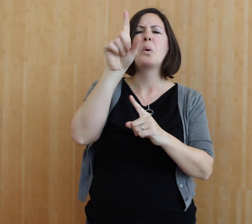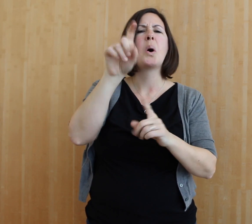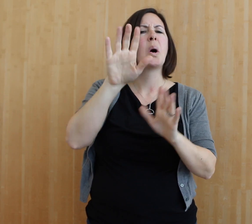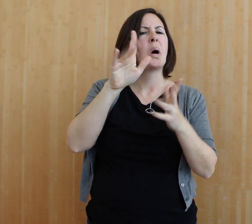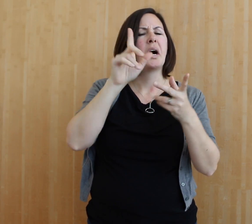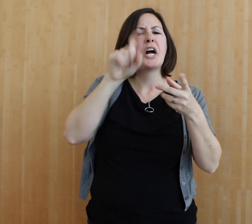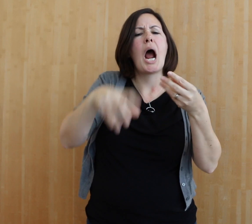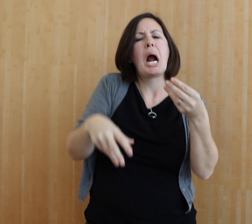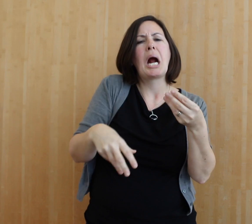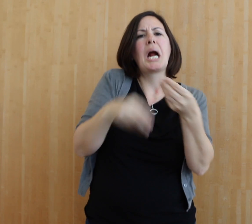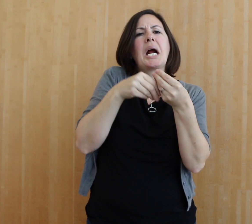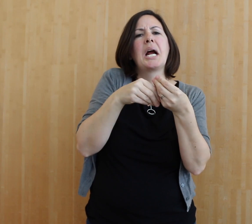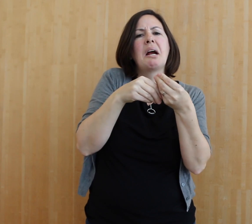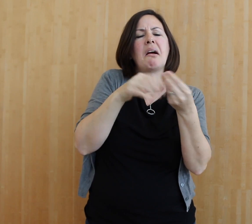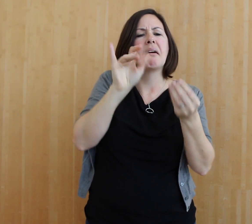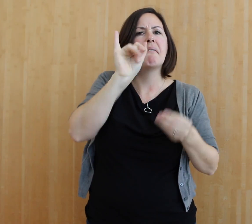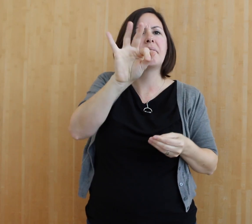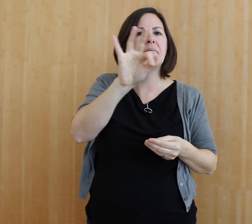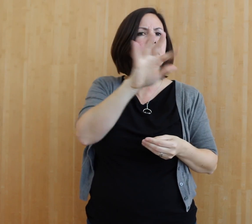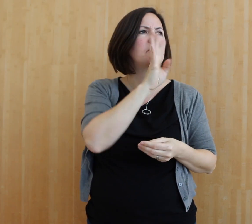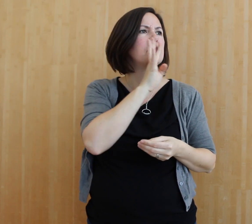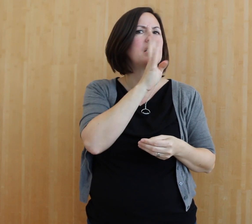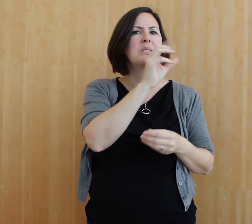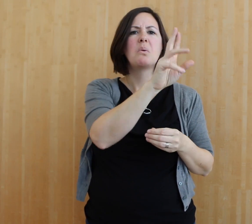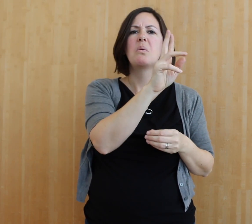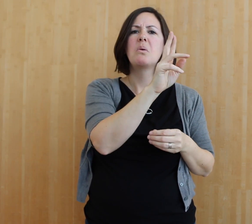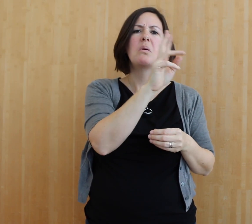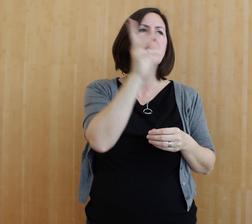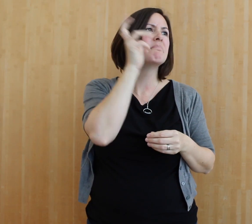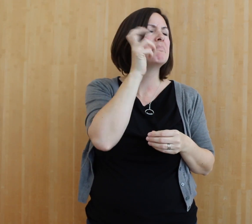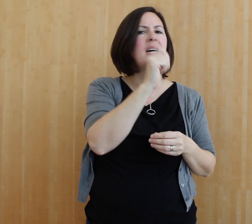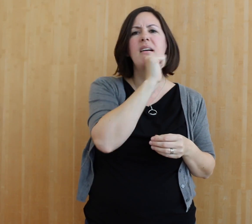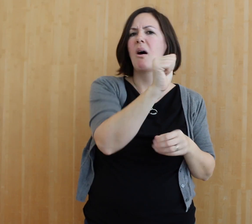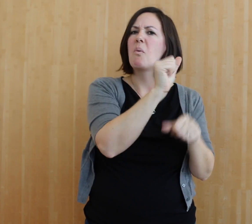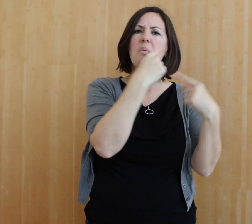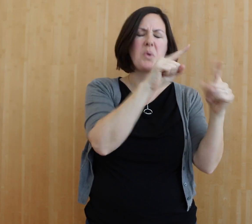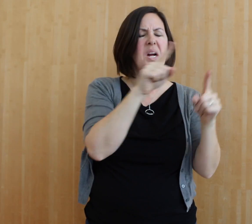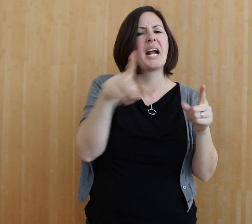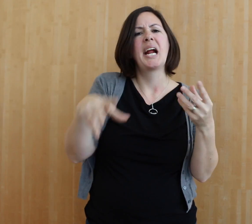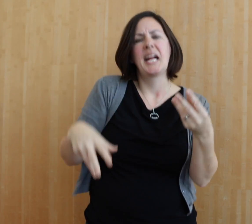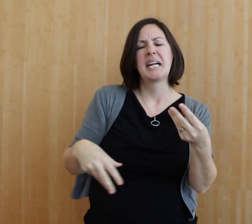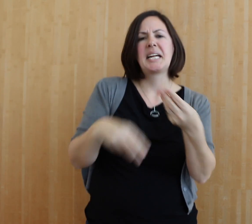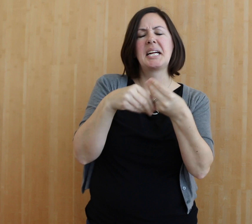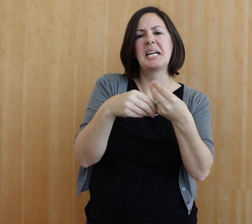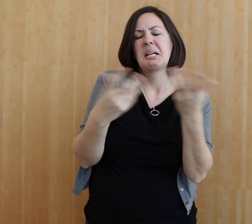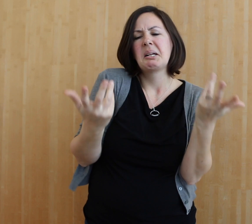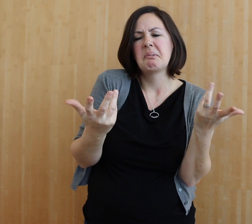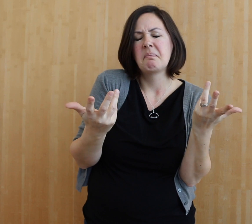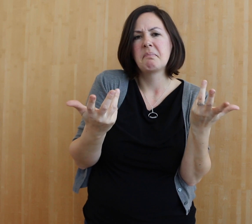They say that ASL could just be an additional accommodation if speaking and listening do not work.